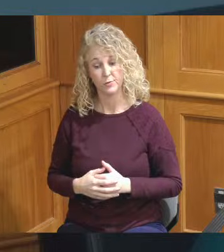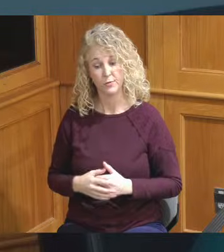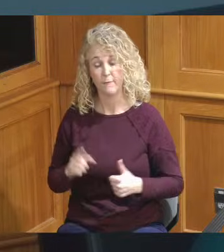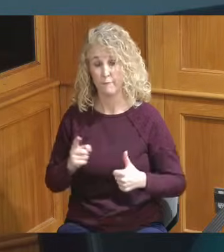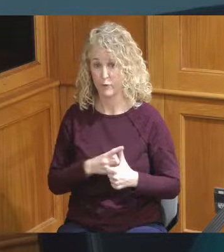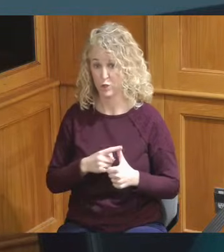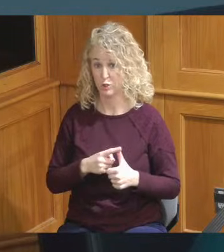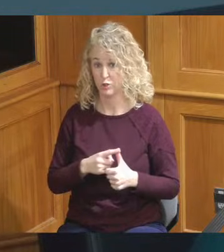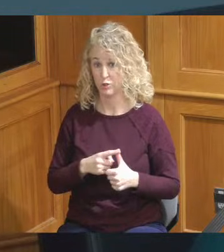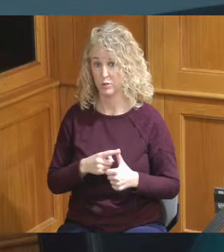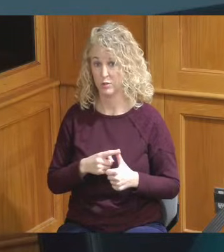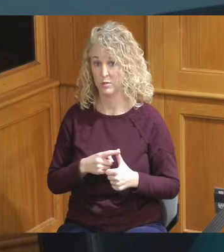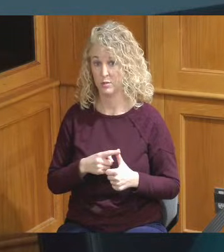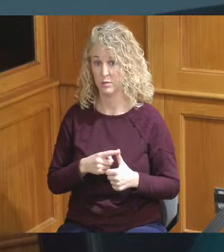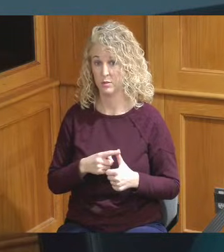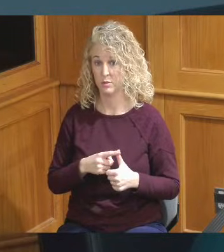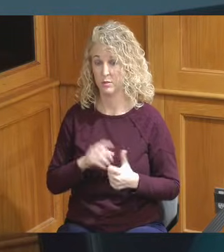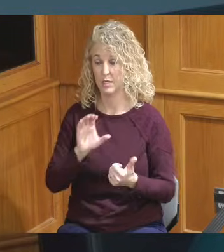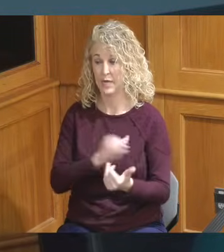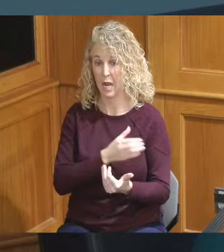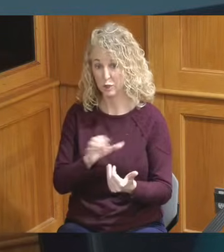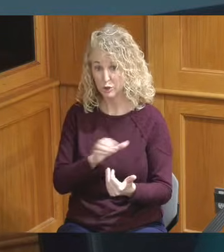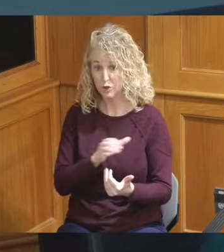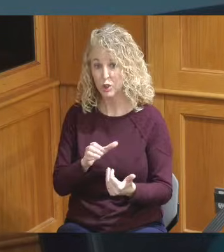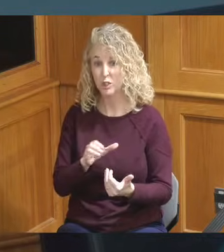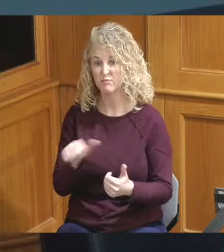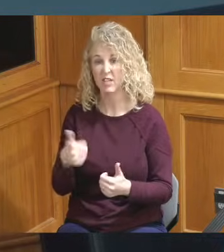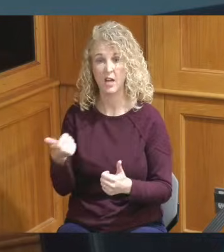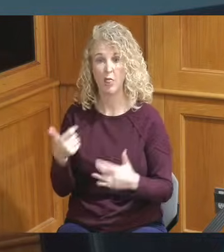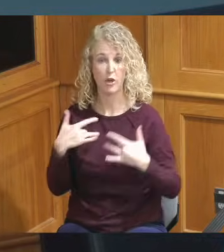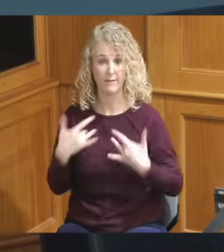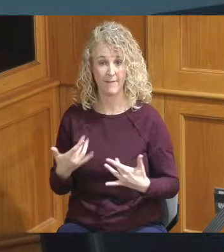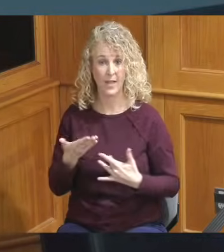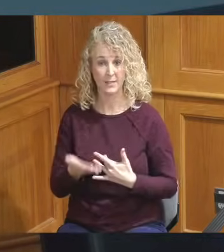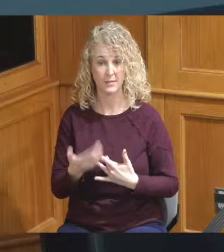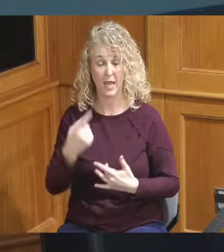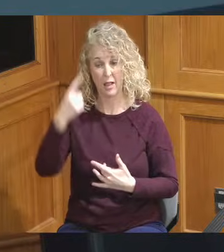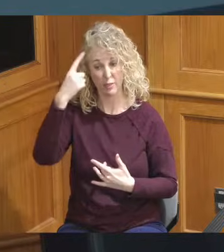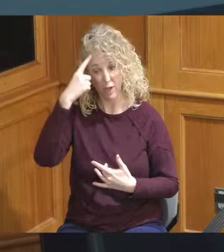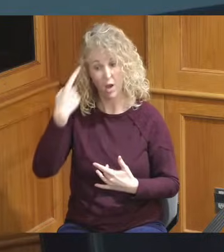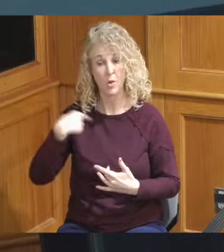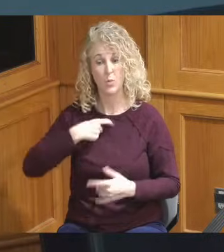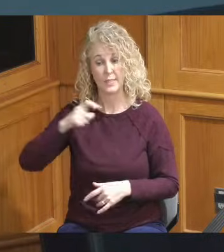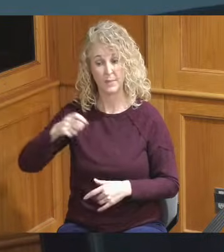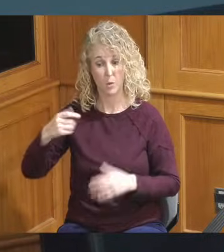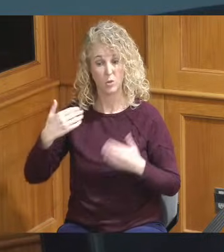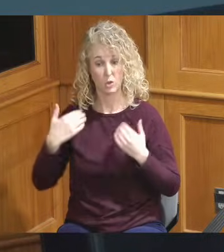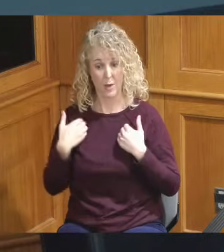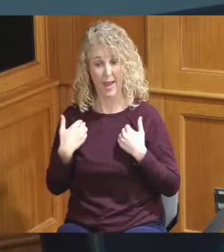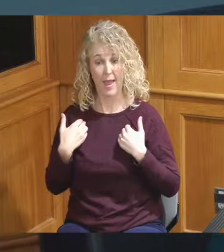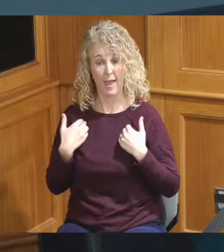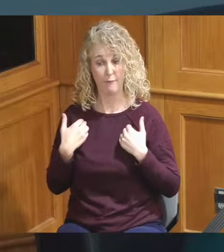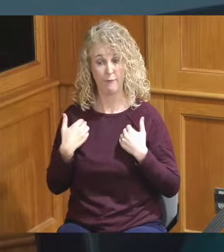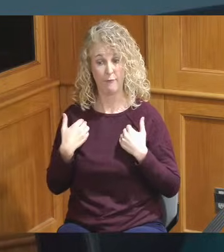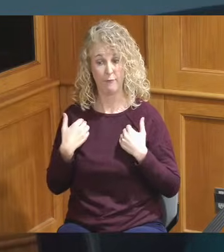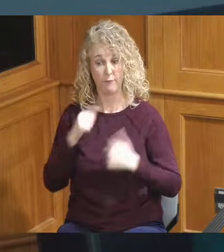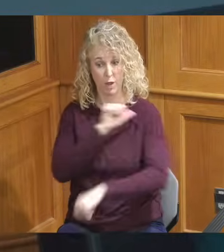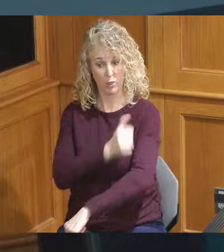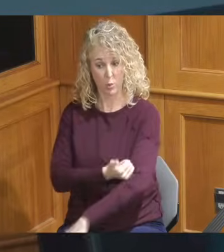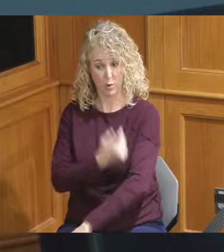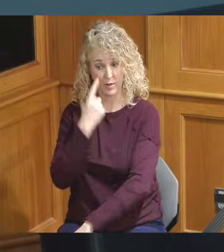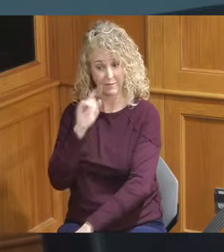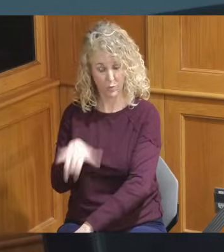the the concerts and bookings. we were supposed to have you know come together and have an RFP